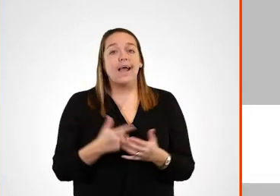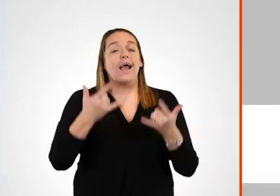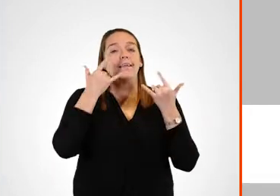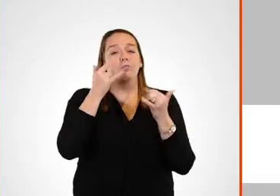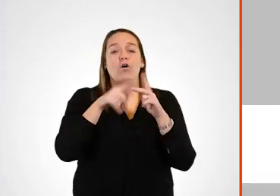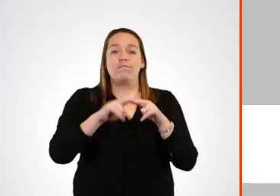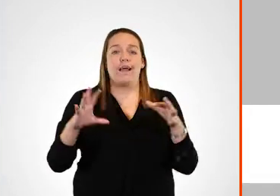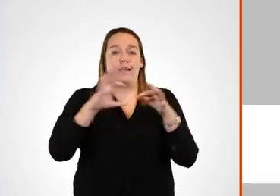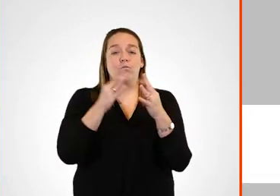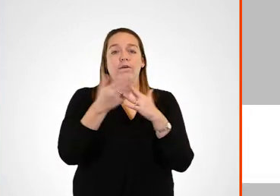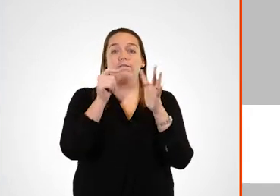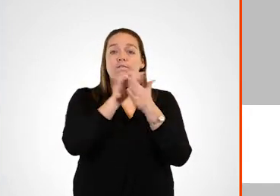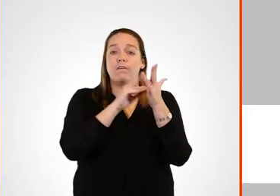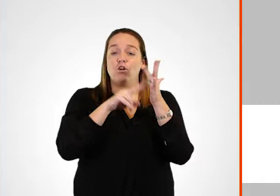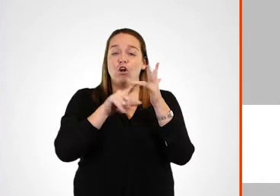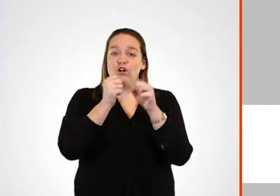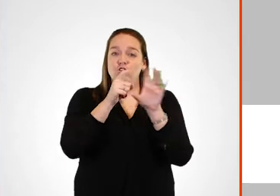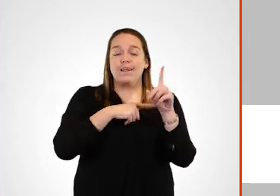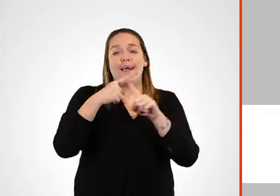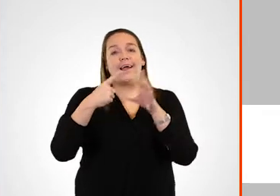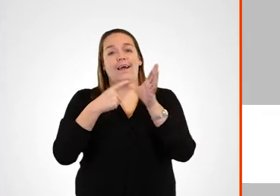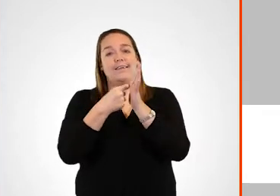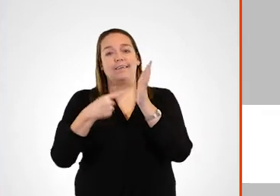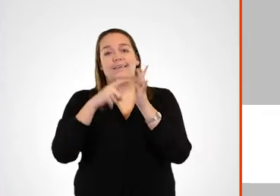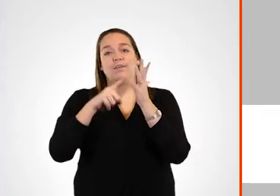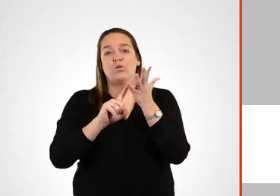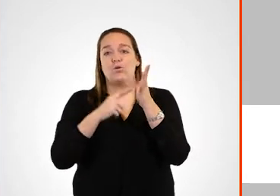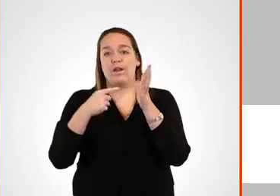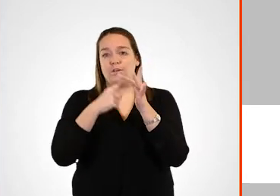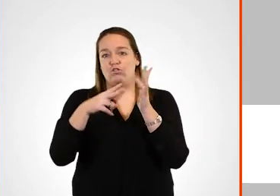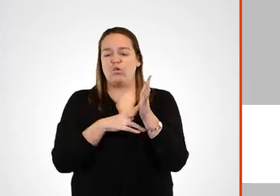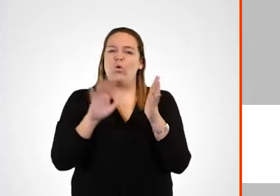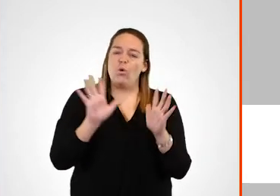between Phonology and Articulation or ALPHA,